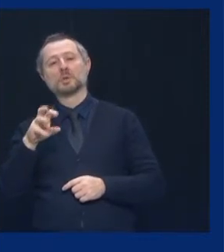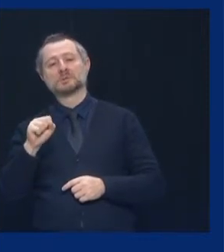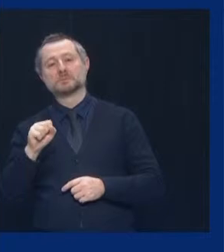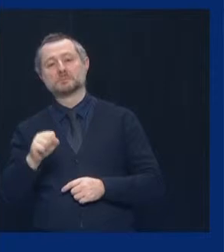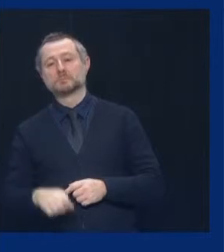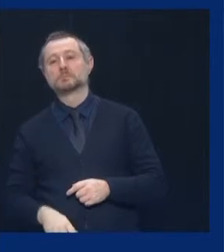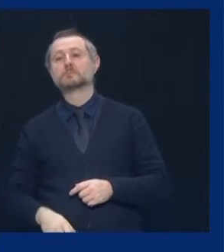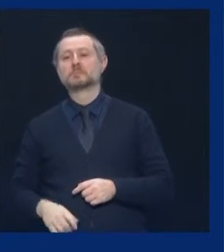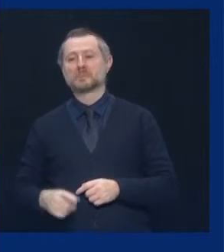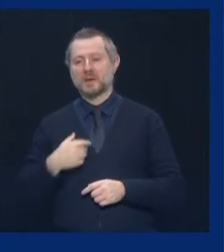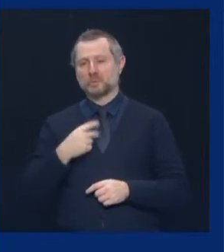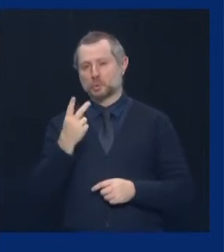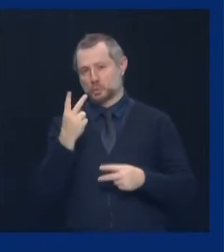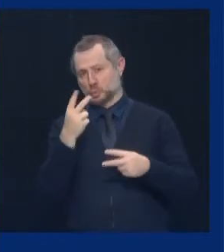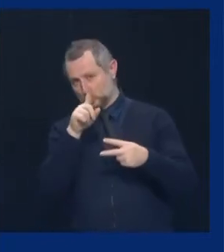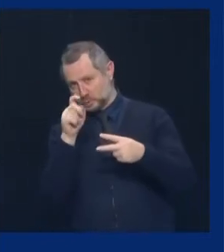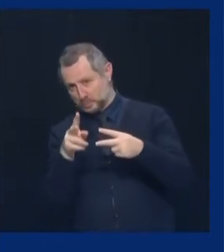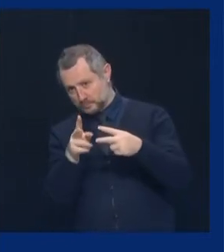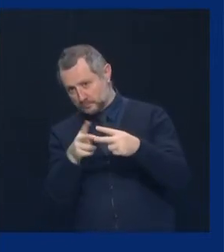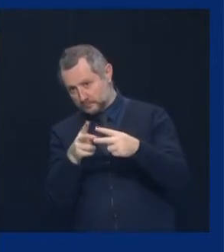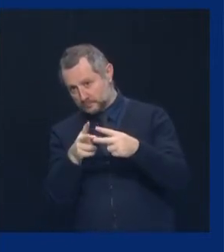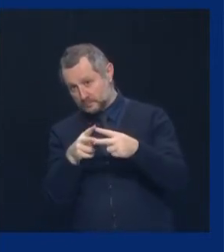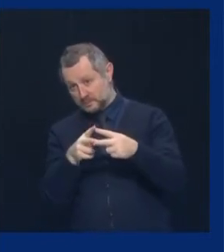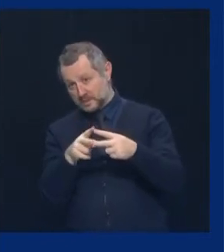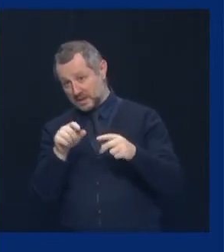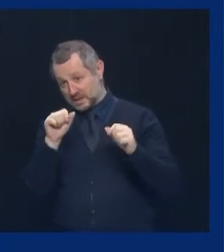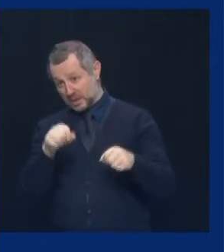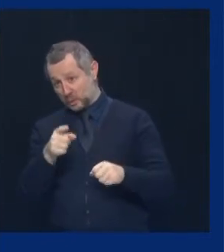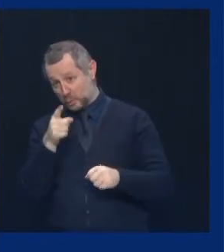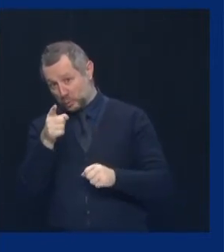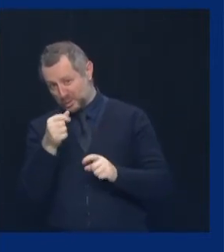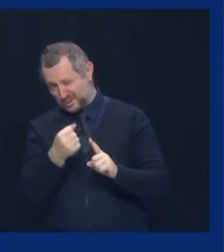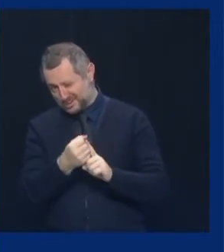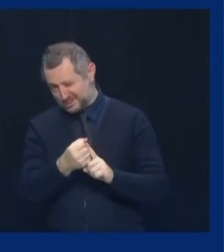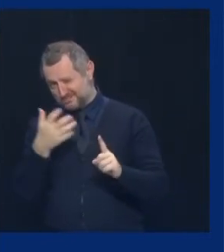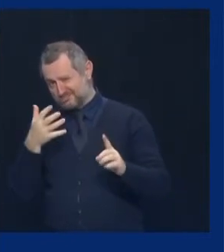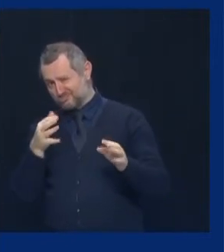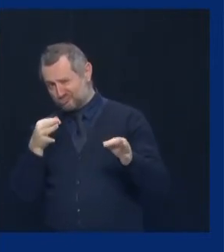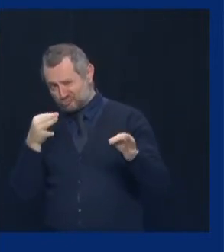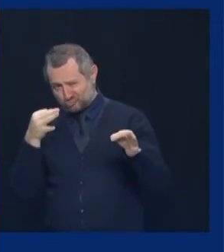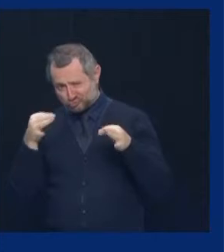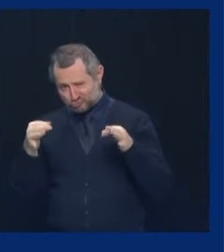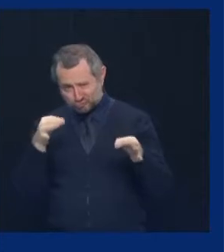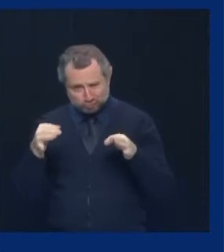PLEASE UNMUTE YOUR MICROPHONE. HEY, GOVERNOR, TWO QUESTIONS.